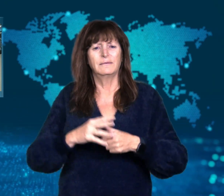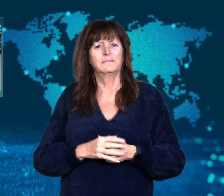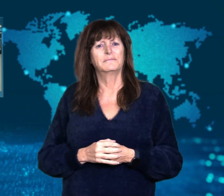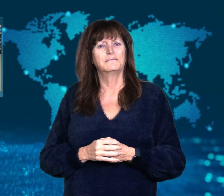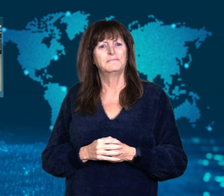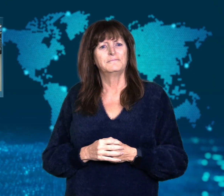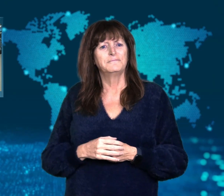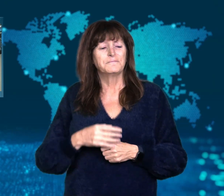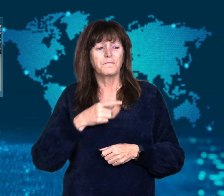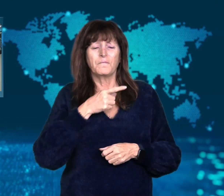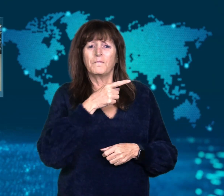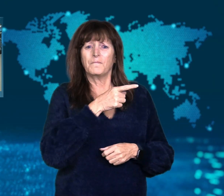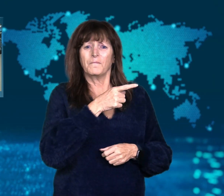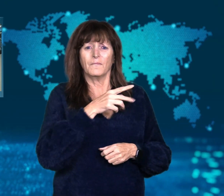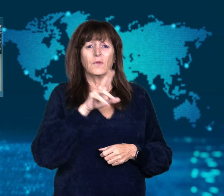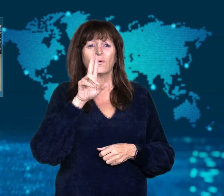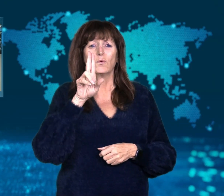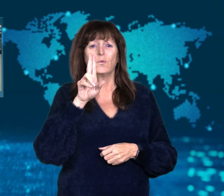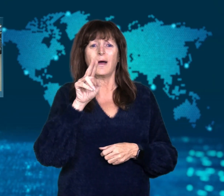level in 10 years.